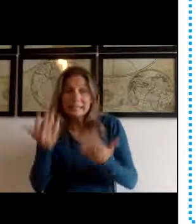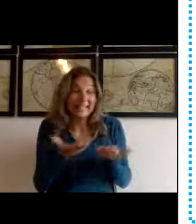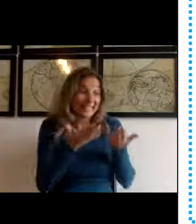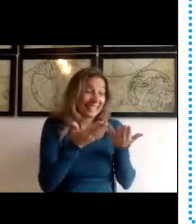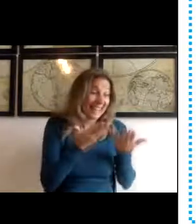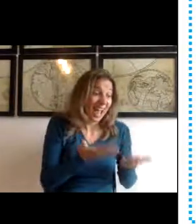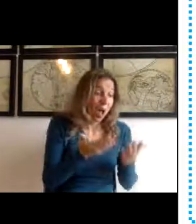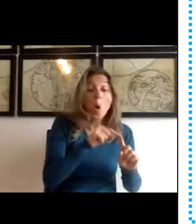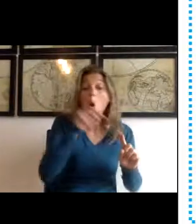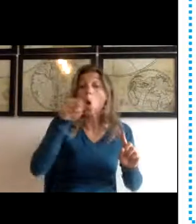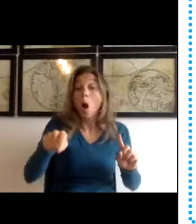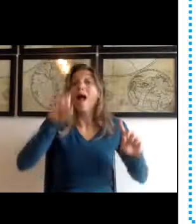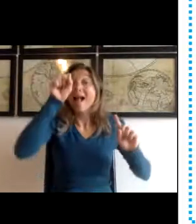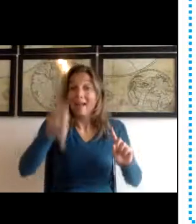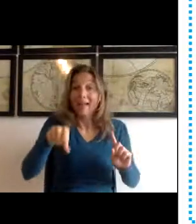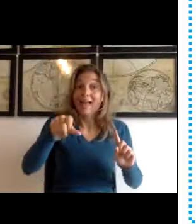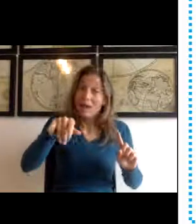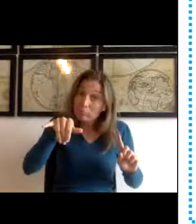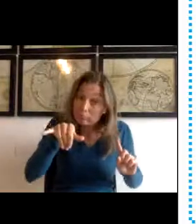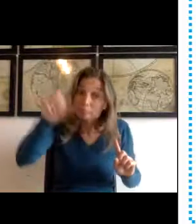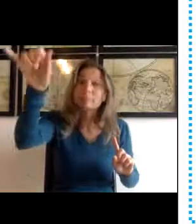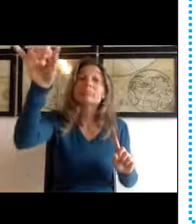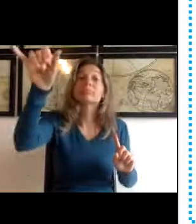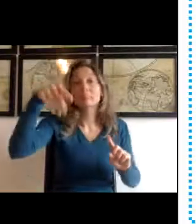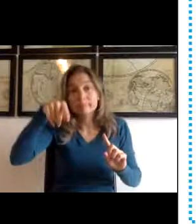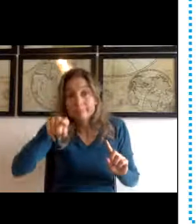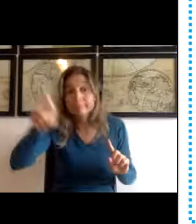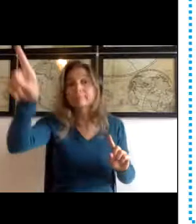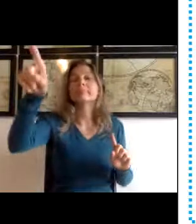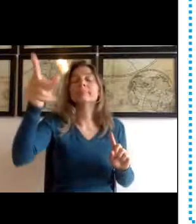What to do until it's possible to go abroad.